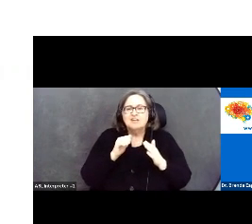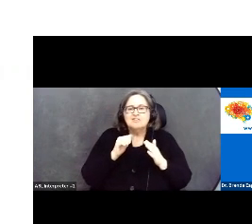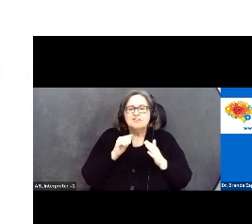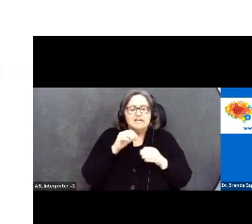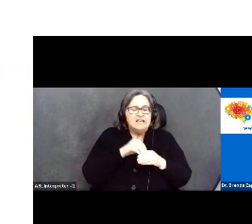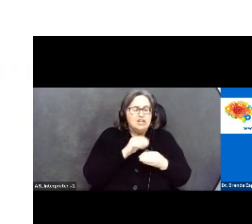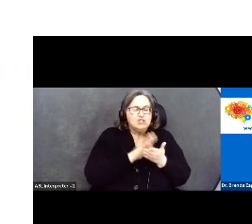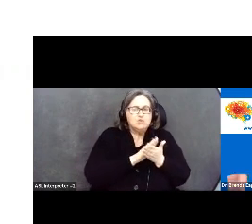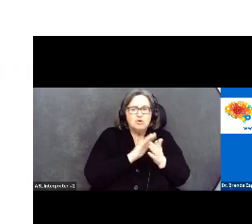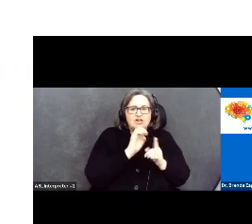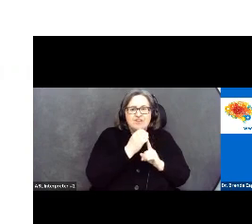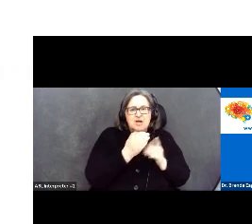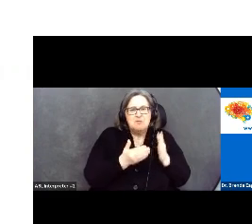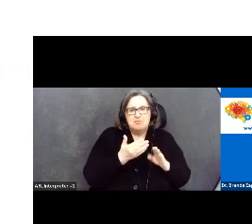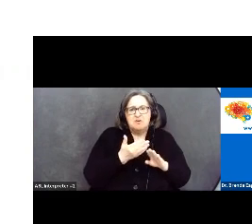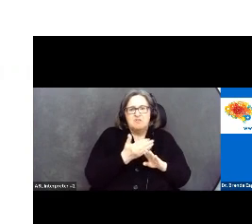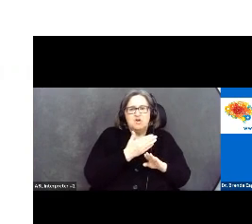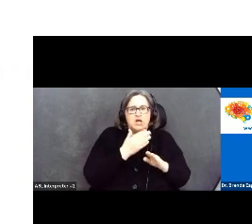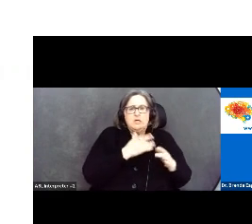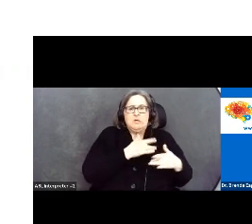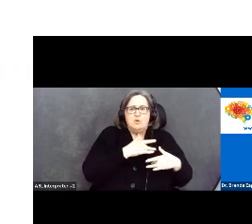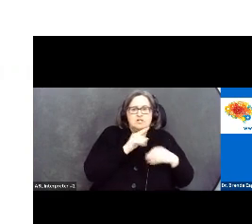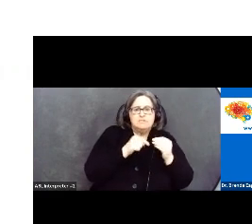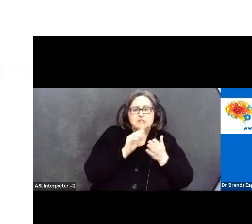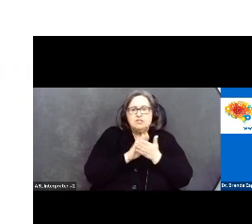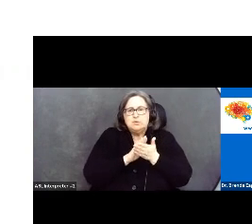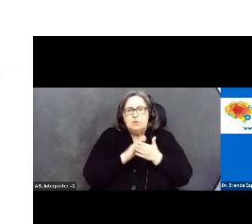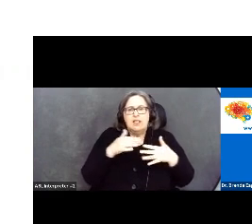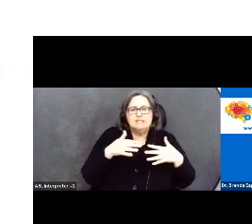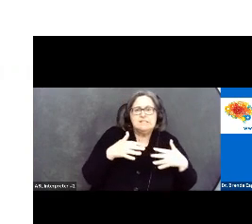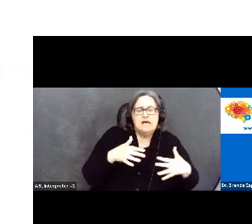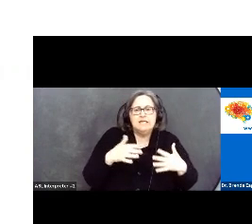environment where maybe before they were worrying about school anxiety issues.